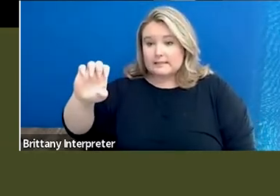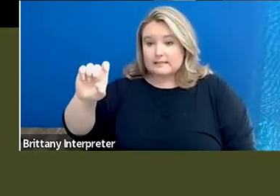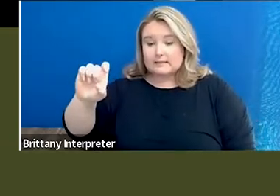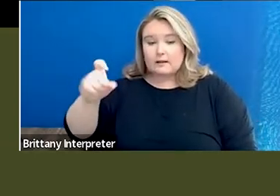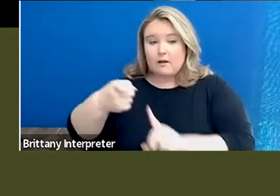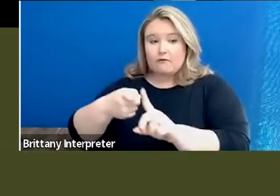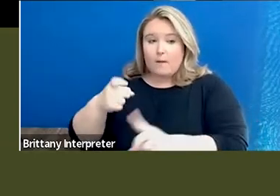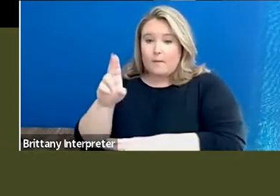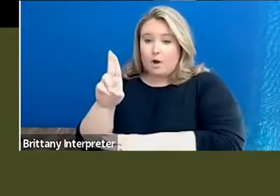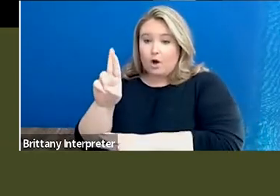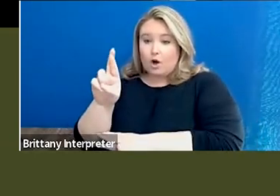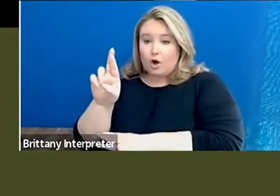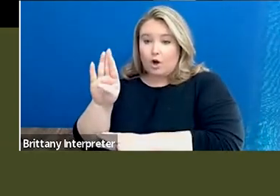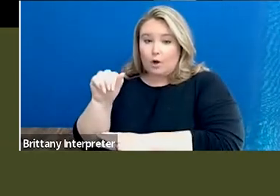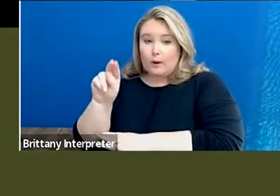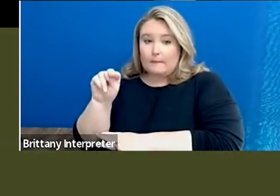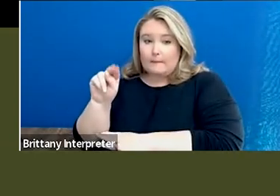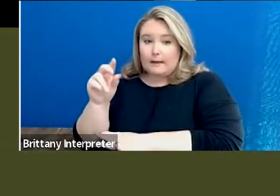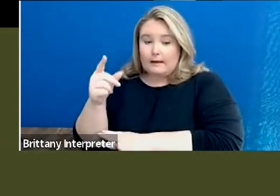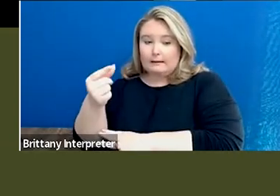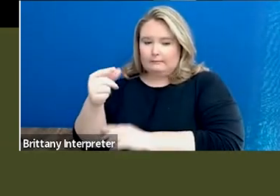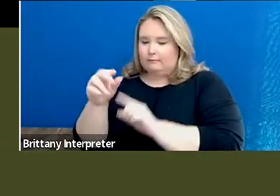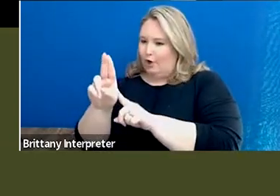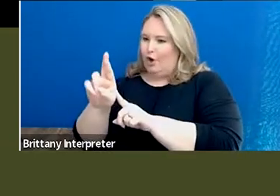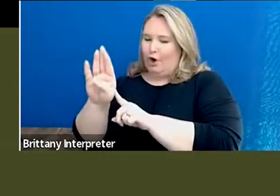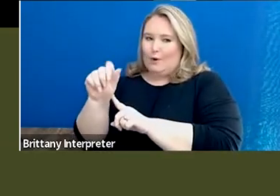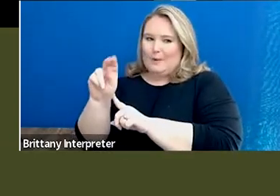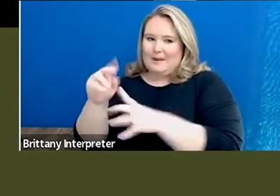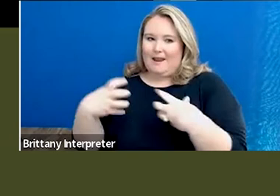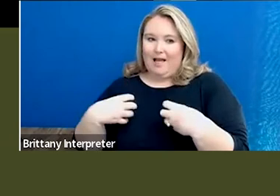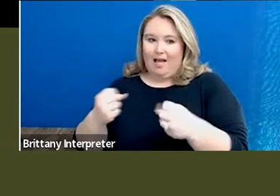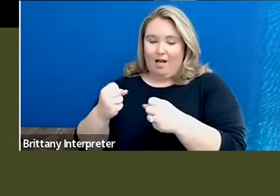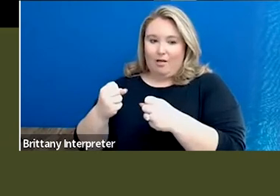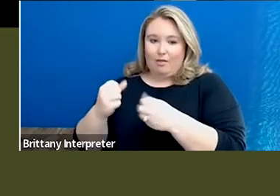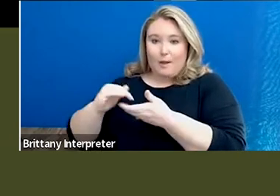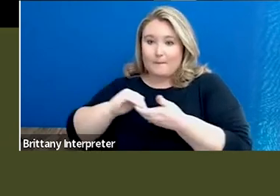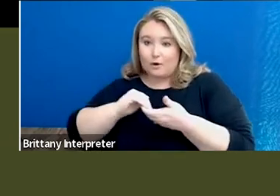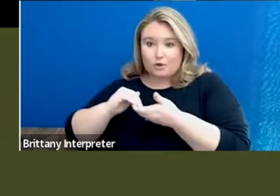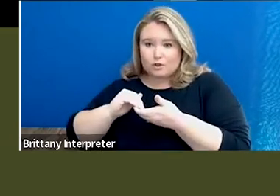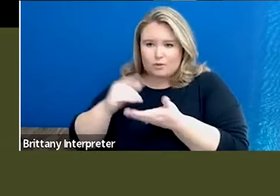And she's gonna talk to us about age-friendly communities and what it means to age in place.